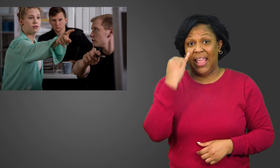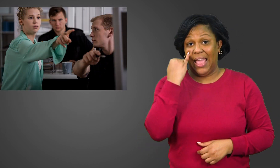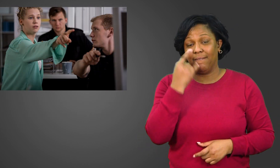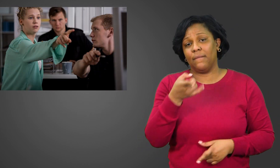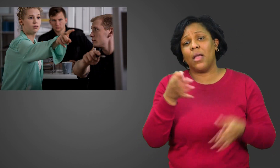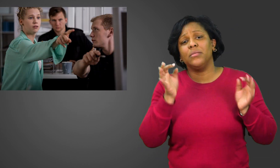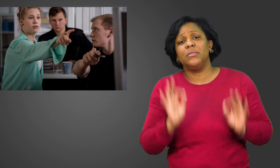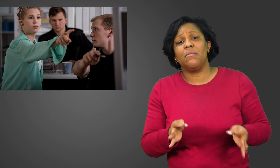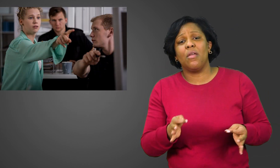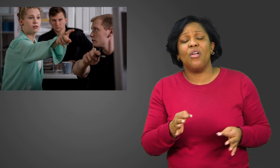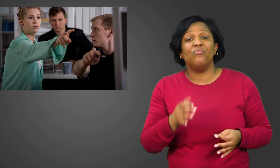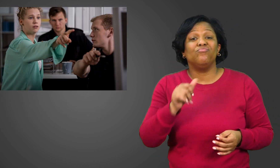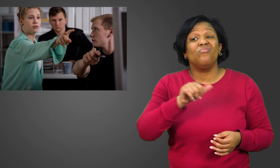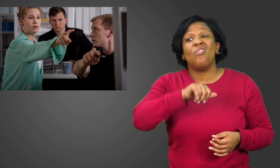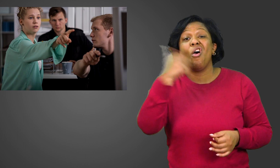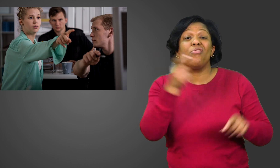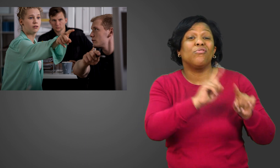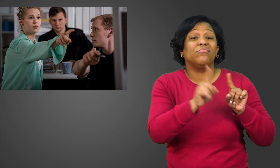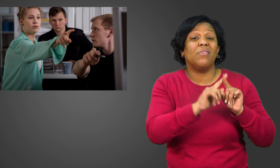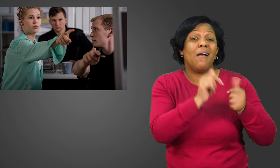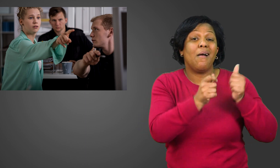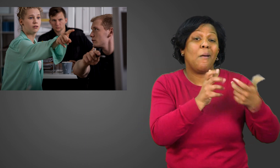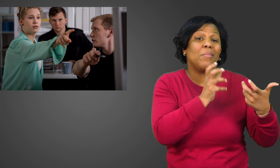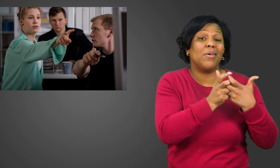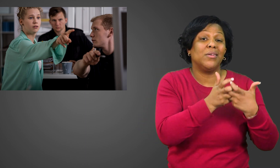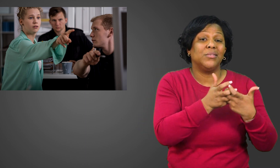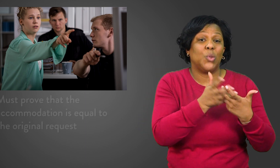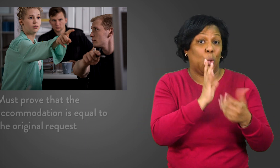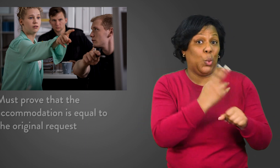If you decide another accommodation will be used,